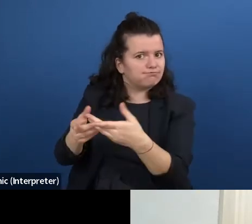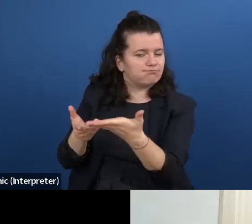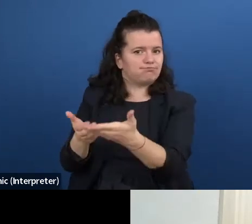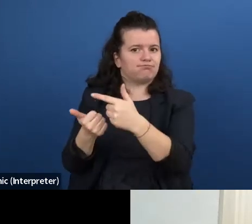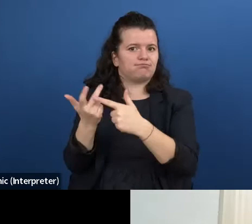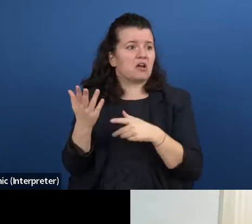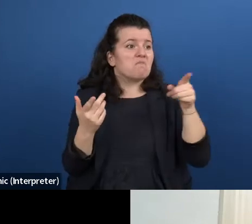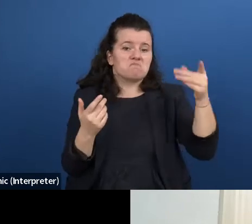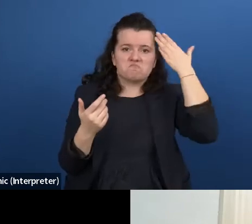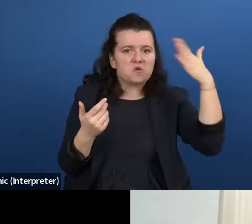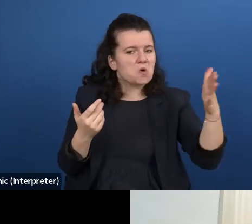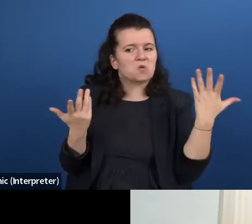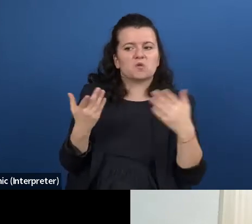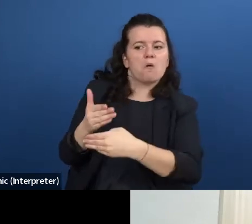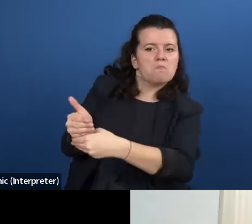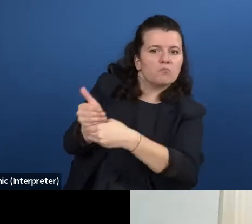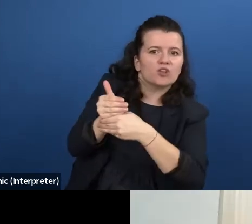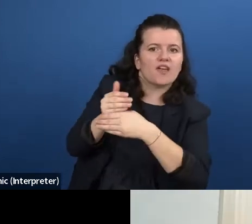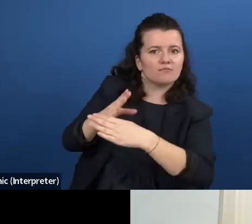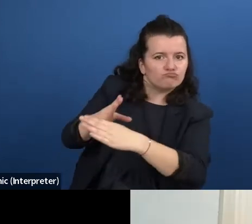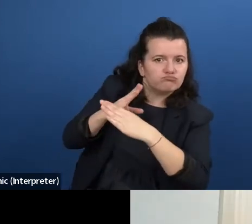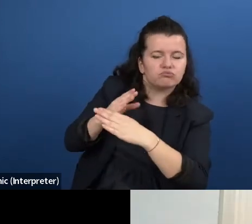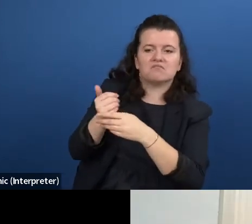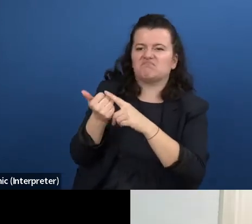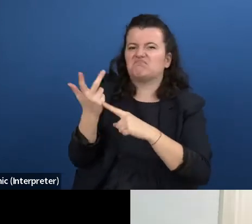to prevent and respond to such crimes.